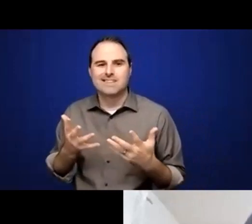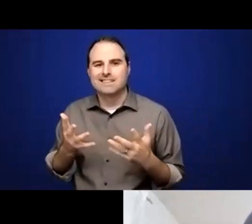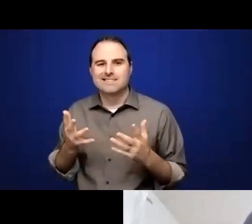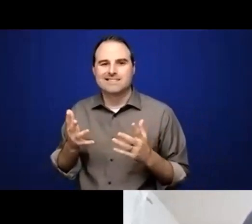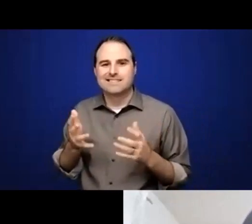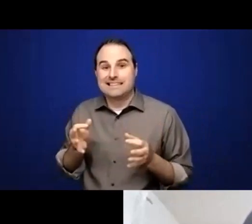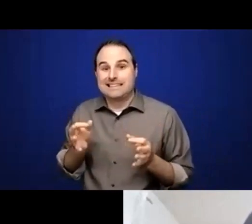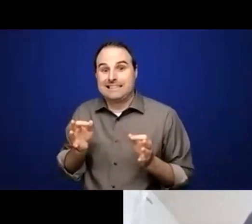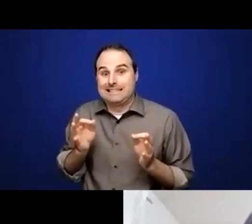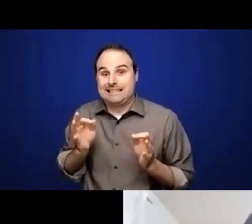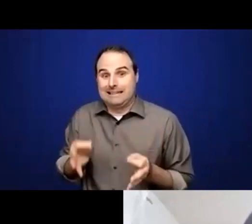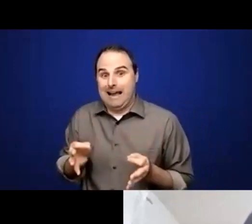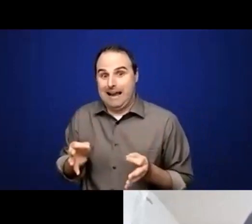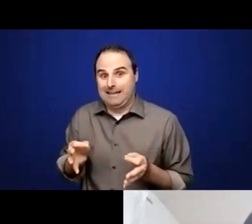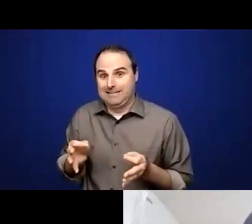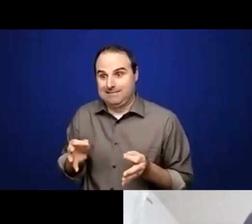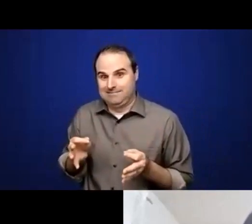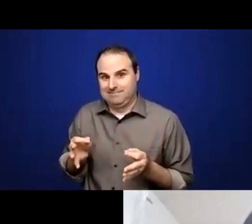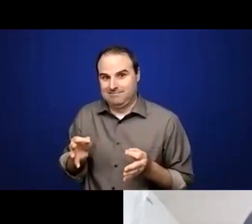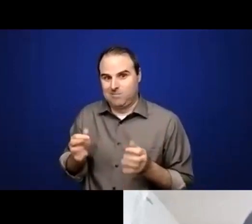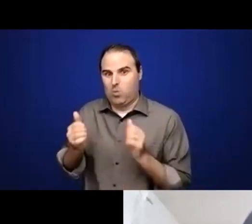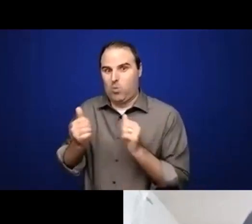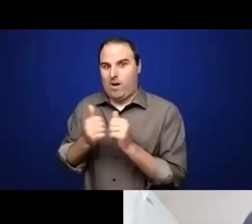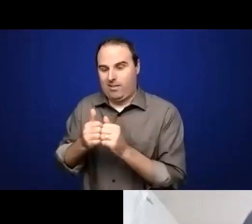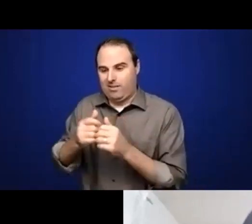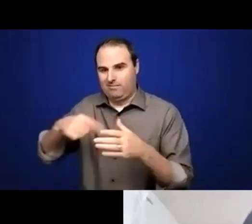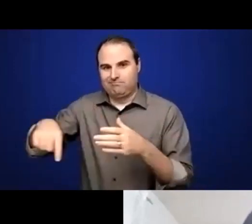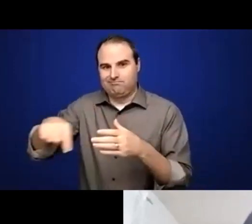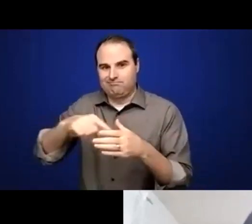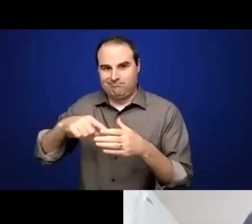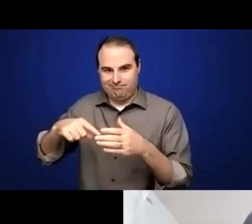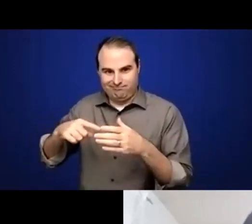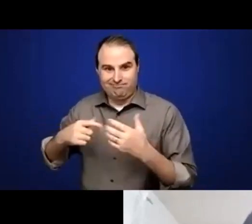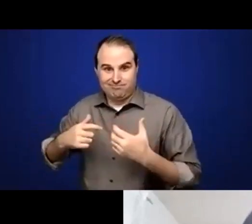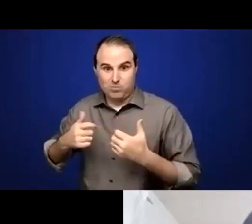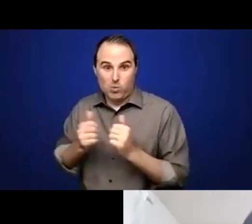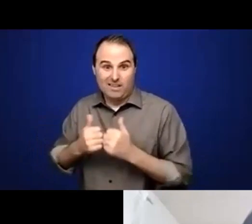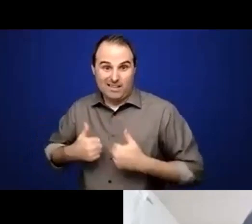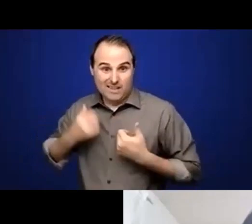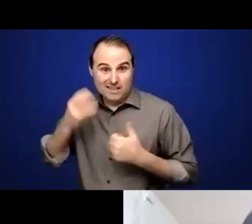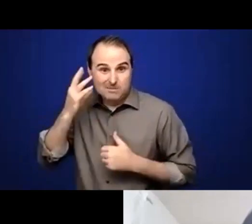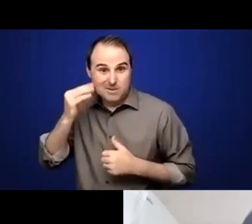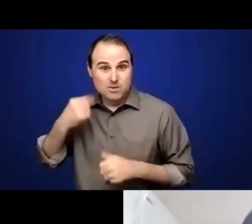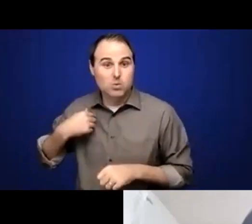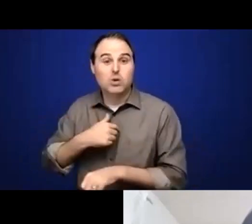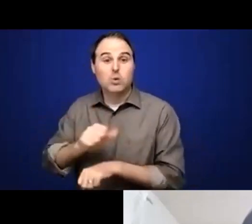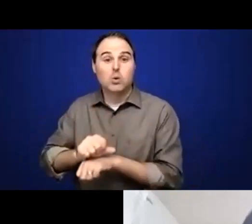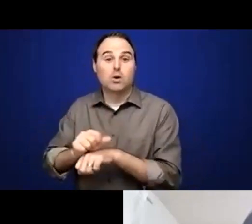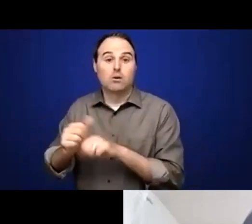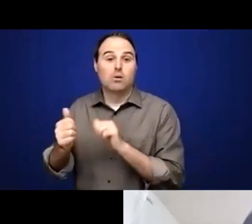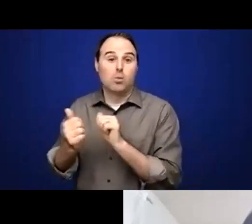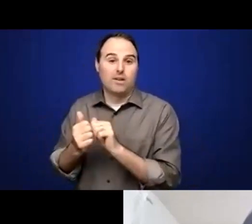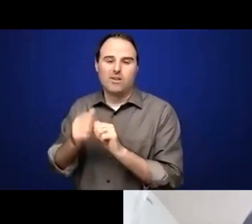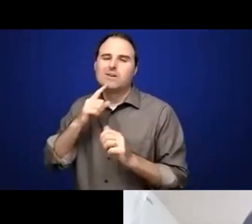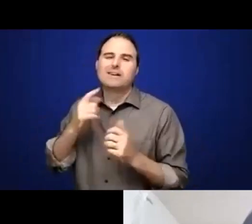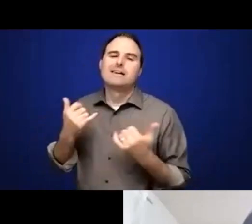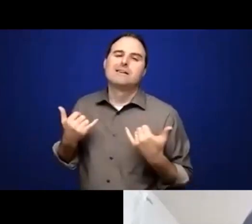that we work with in terms of how much that is. So right now, it depends on the amount of hours that--